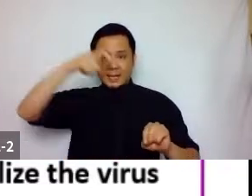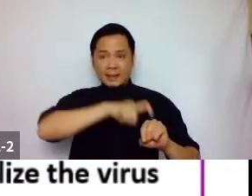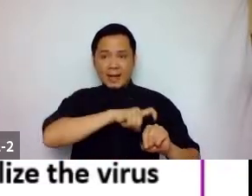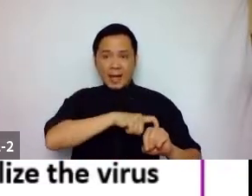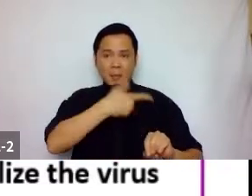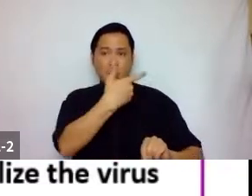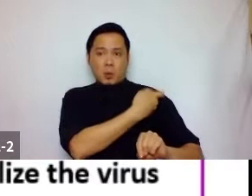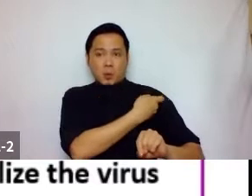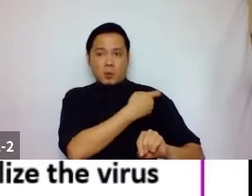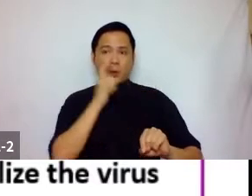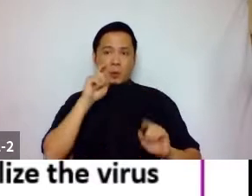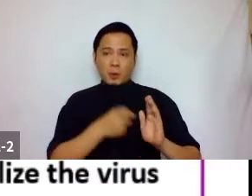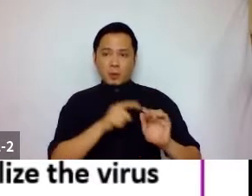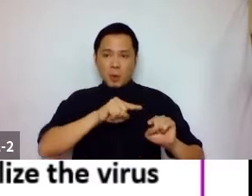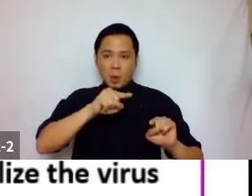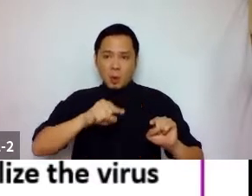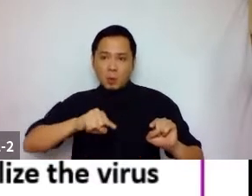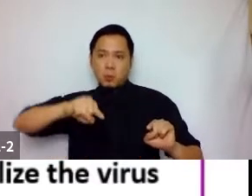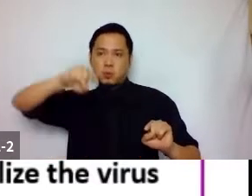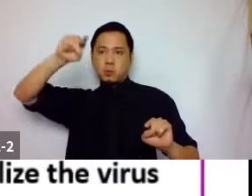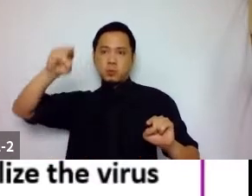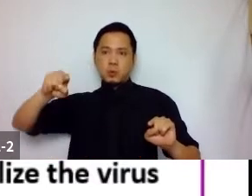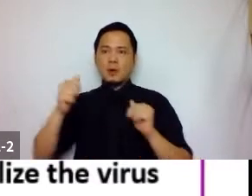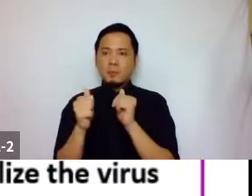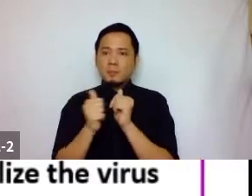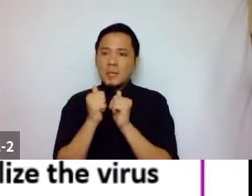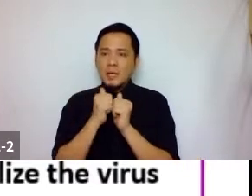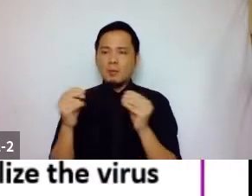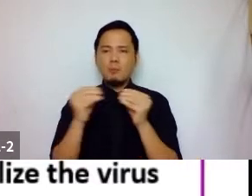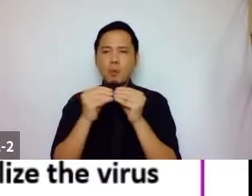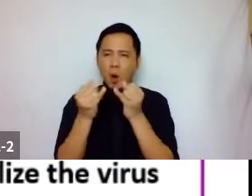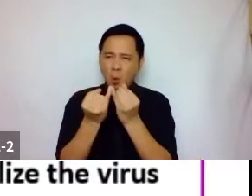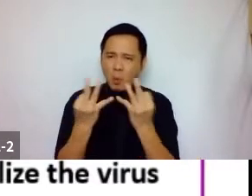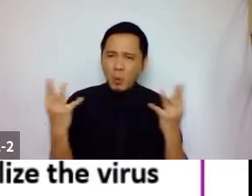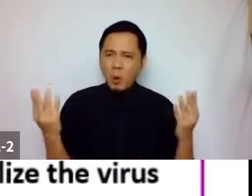A higher level of antibody will be produced by your body.